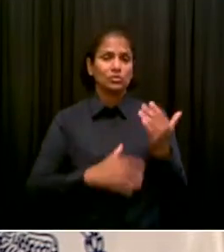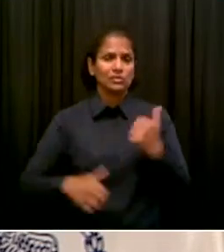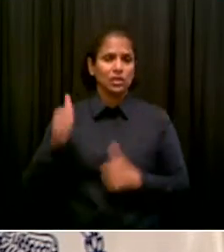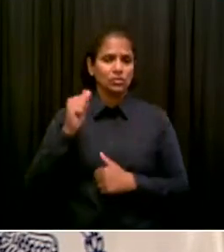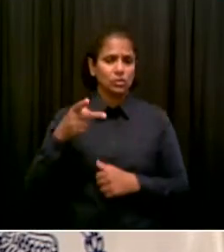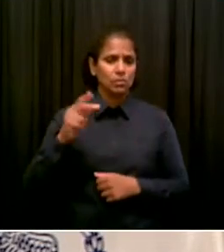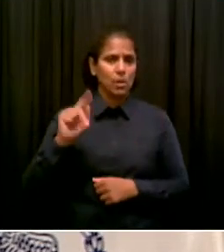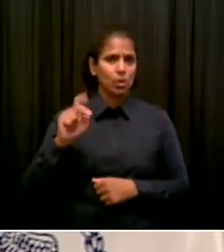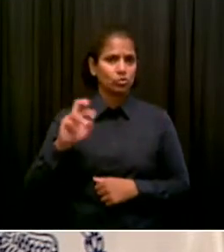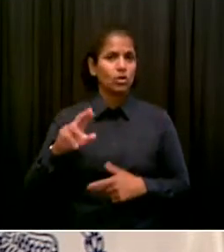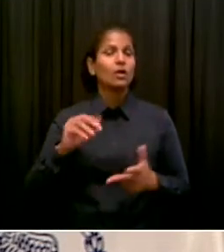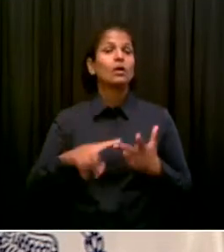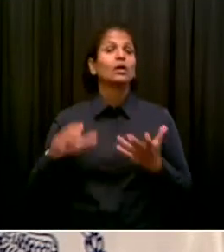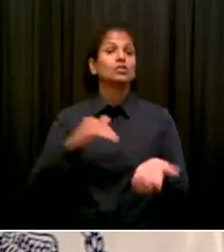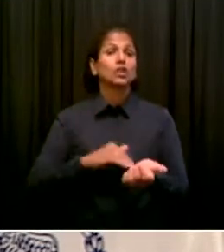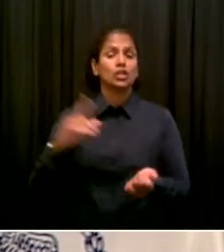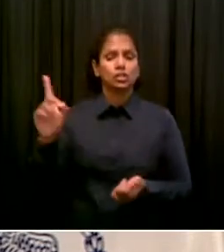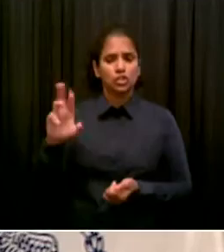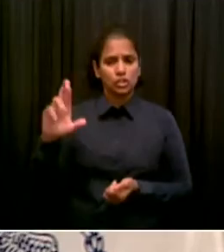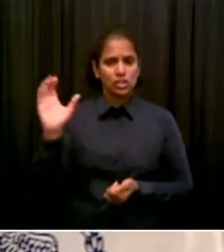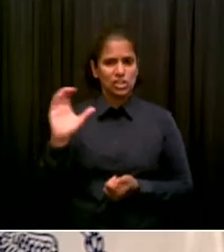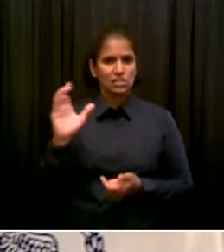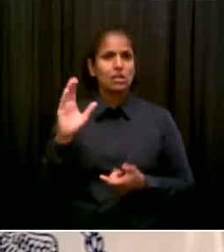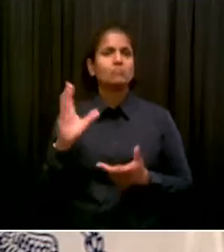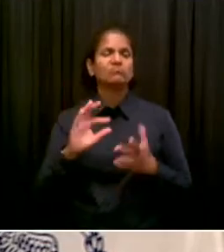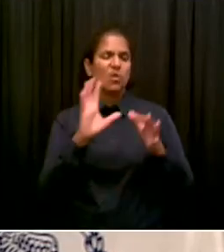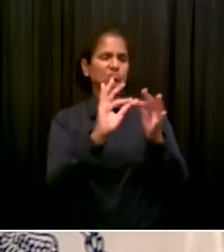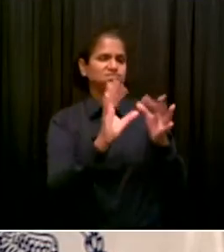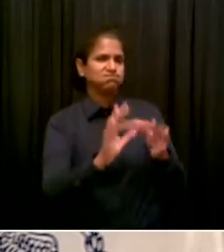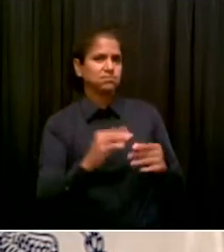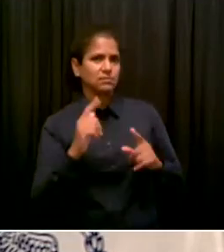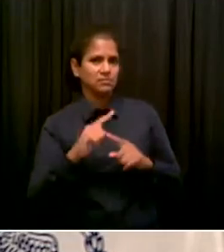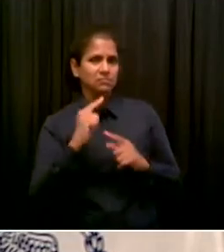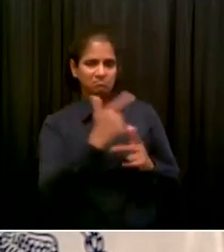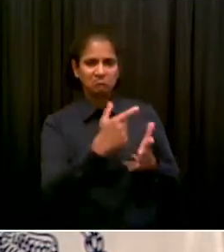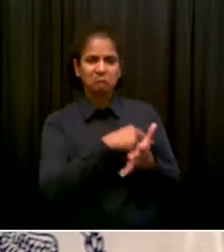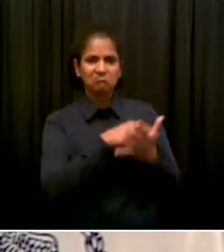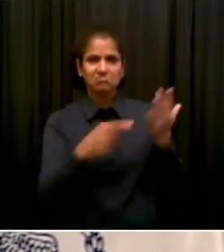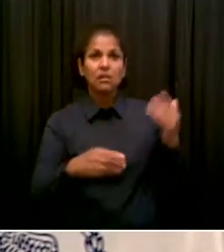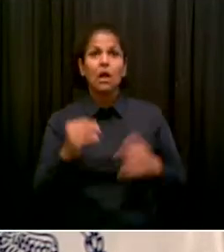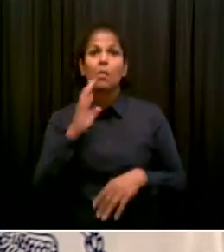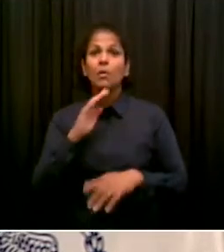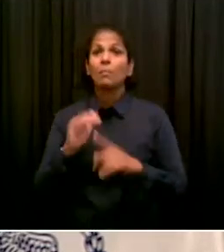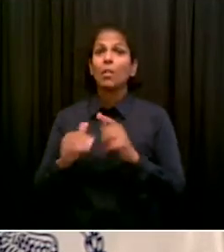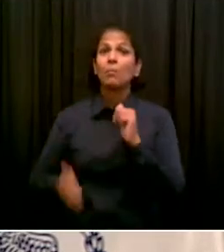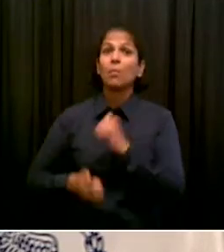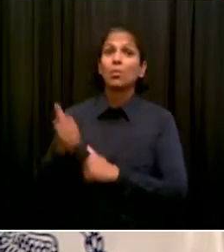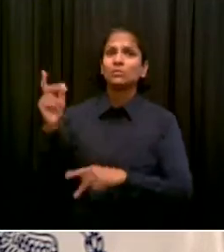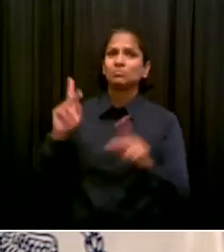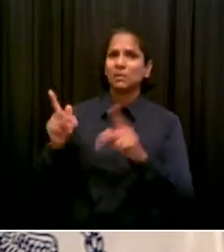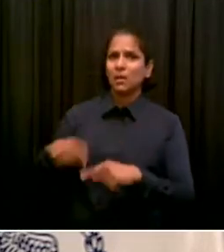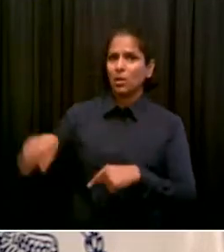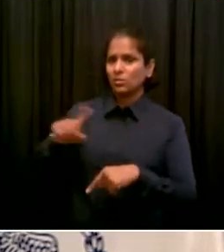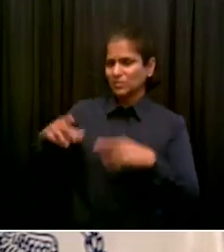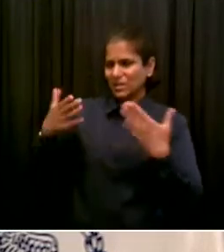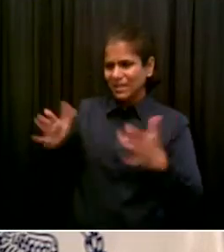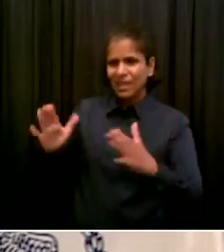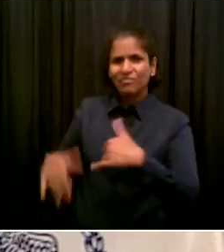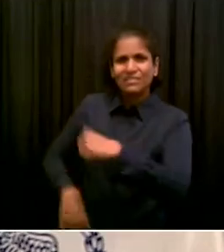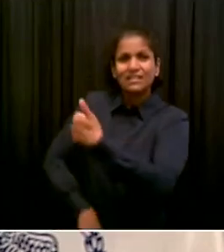THINGS, I WOULD LIKE THE CHANCELLOR TO SPEAK TO THAT AND